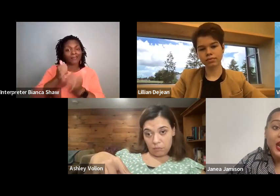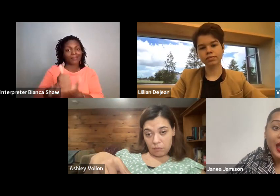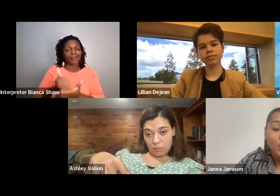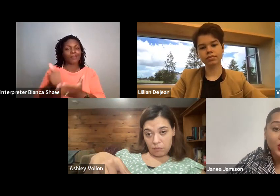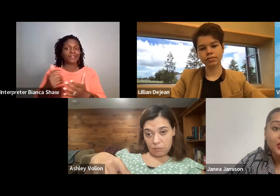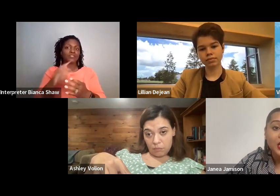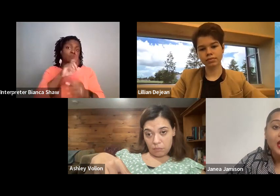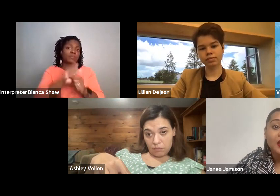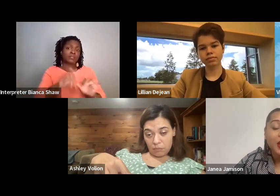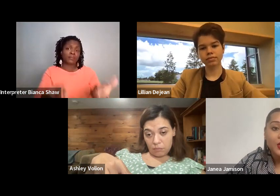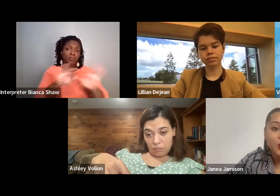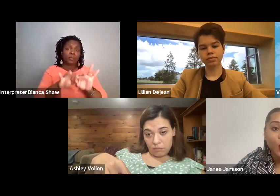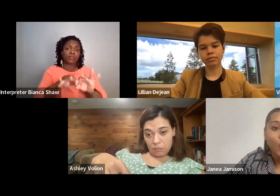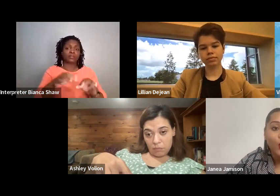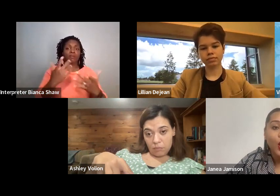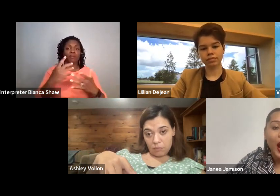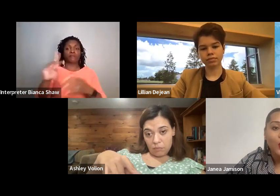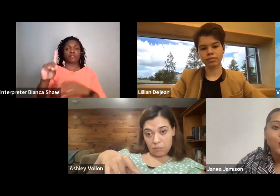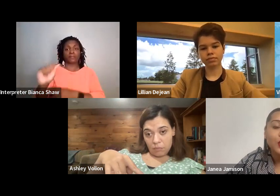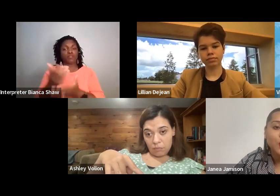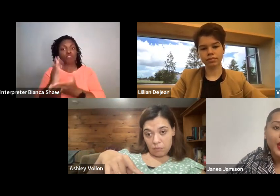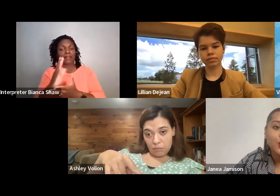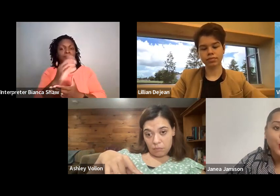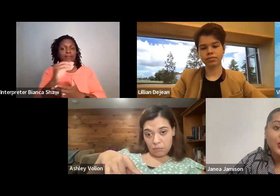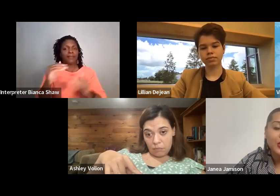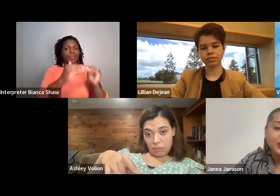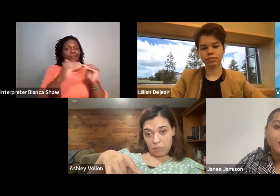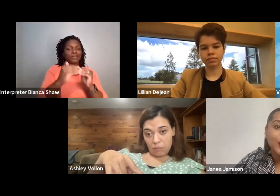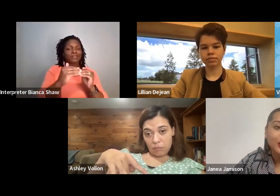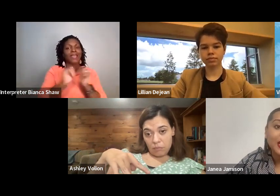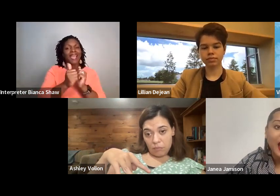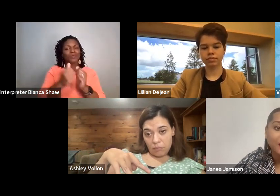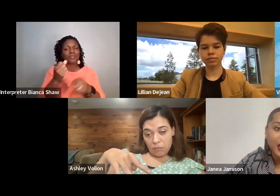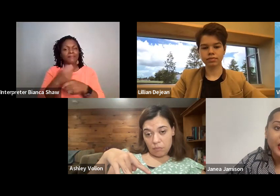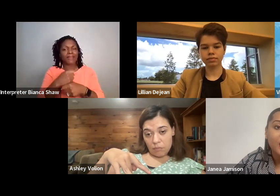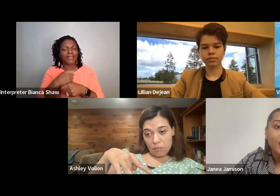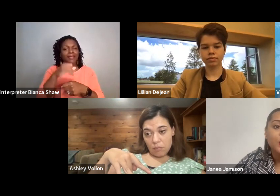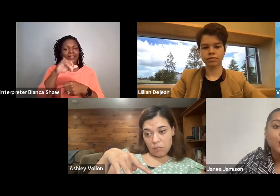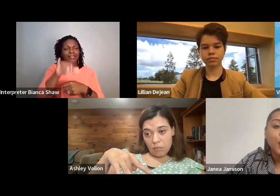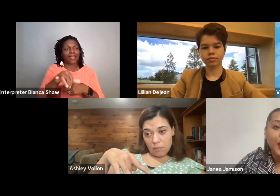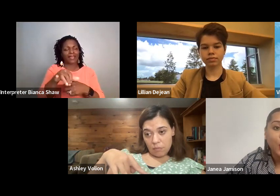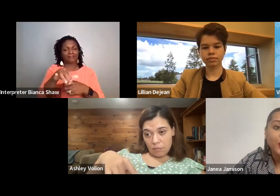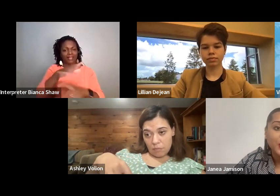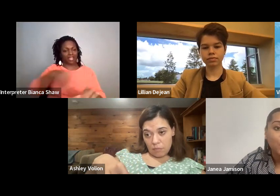Then equities even as a poll worker. How can you create certain systems, or at least advocate to better a particular system?